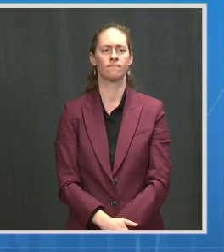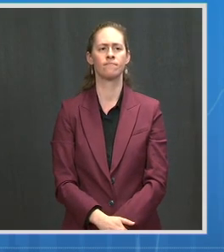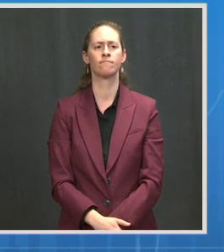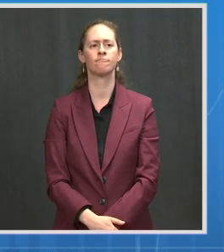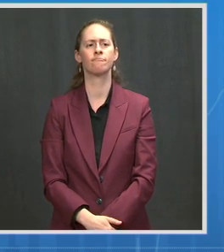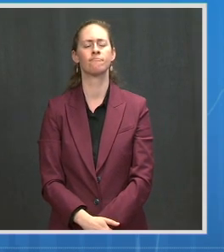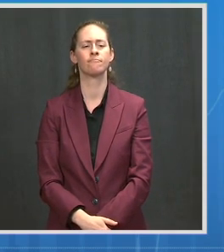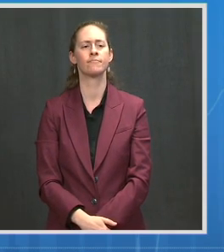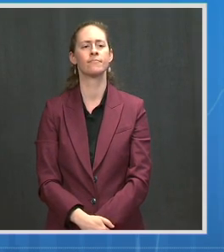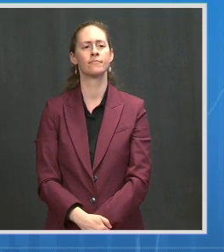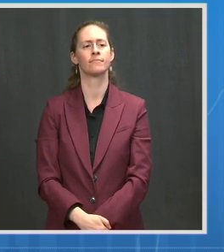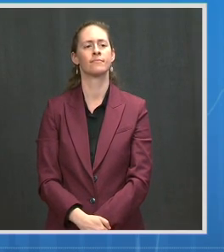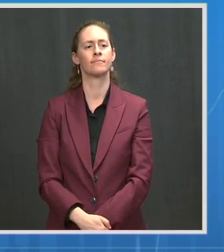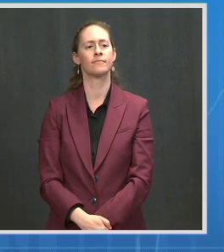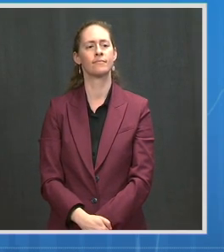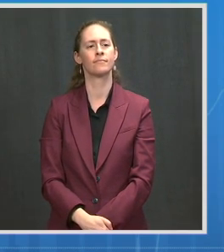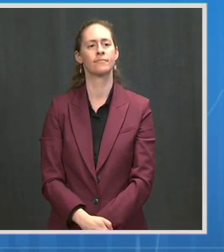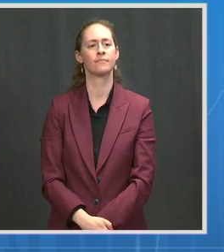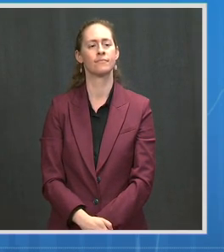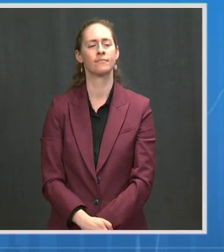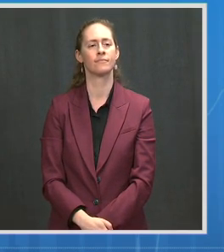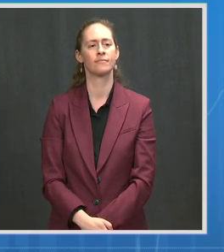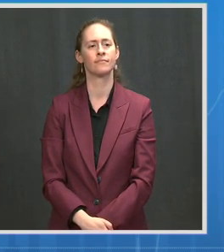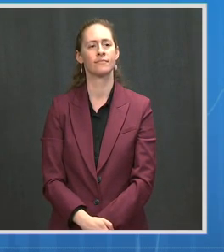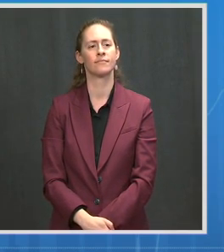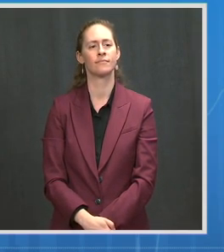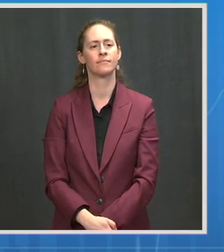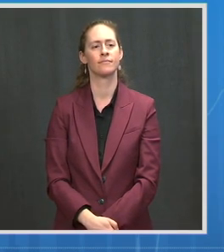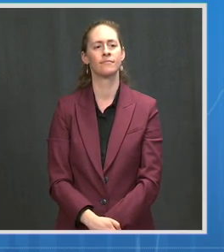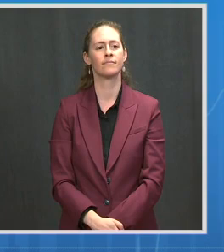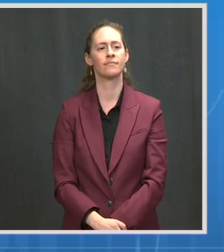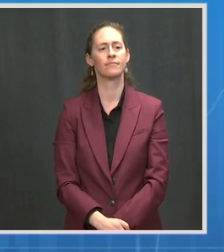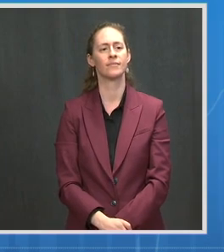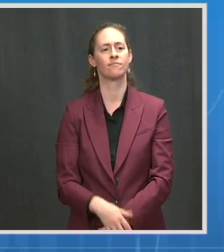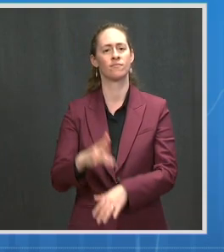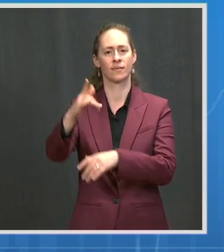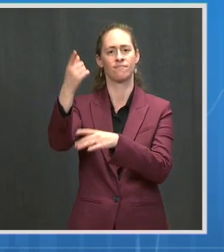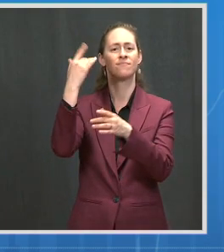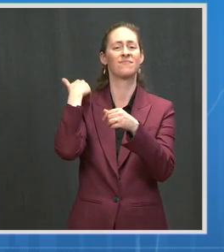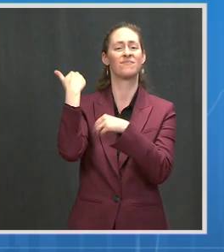And I know you said that you'll work over the summer to update its guidance for the fall in addition